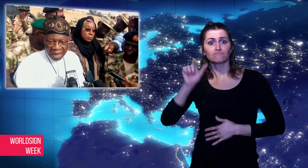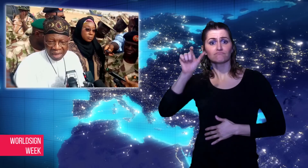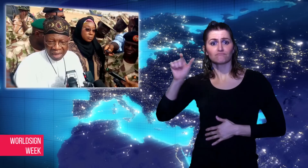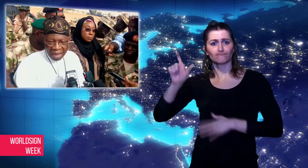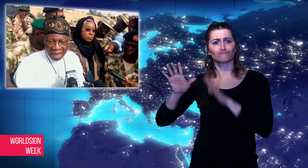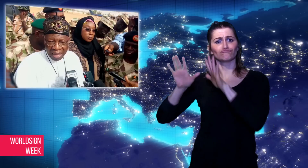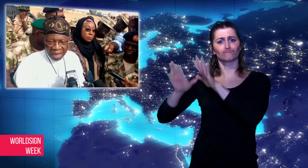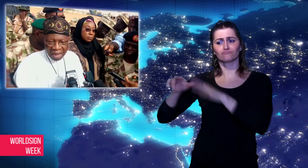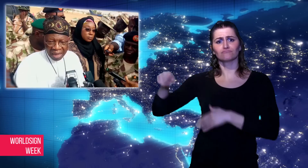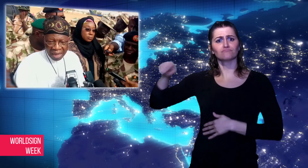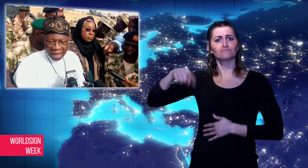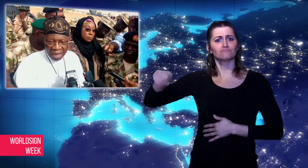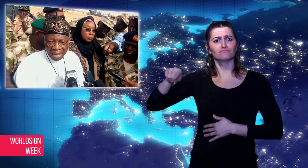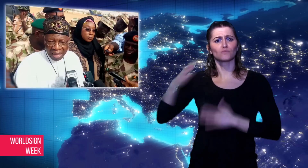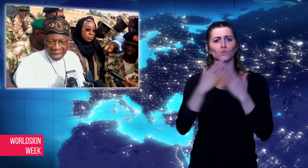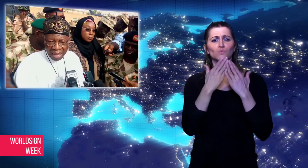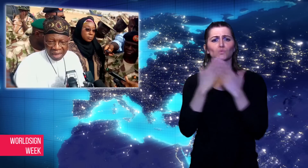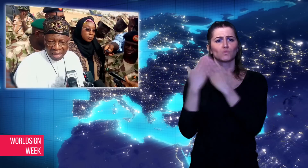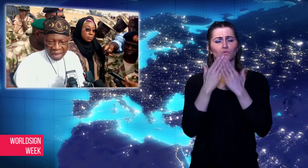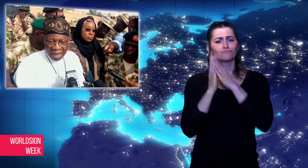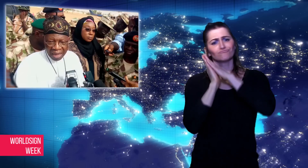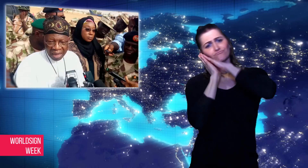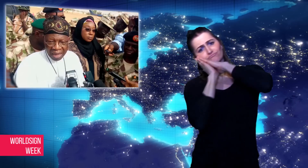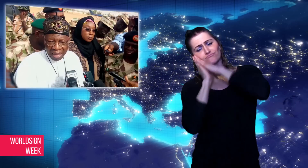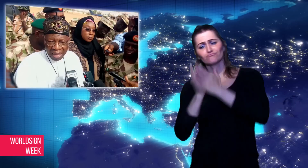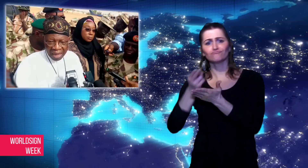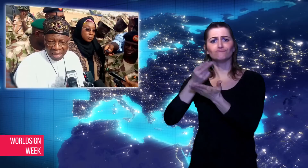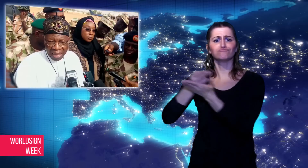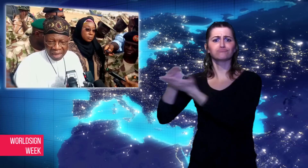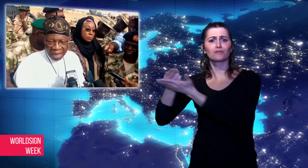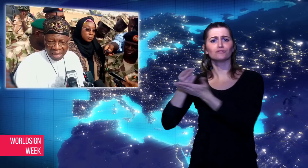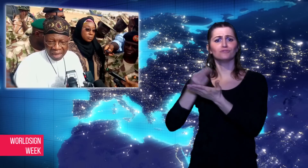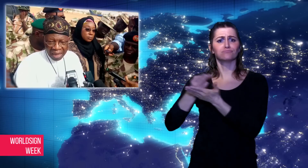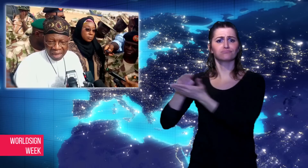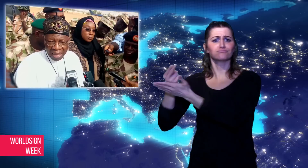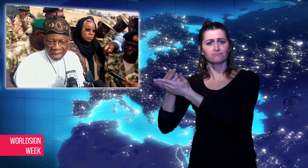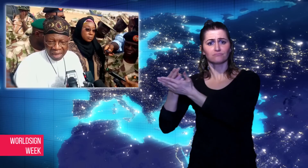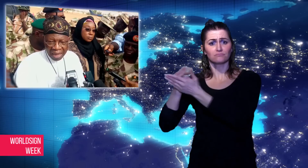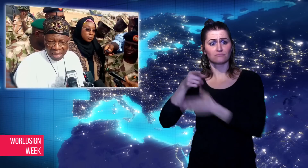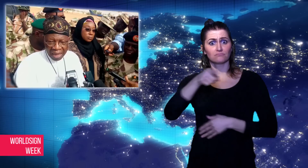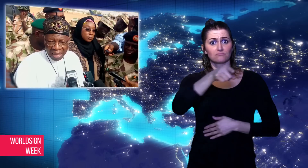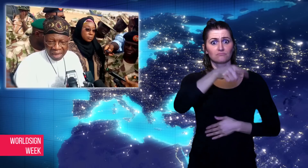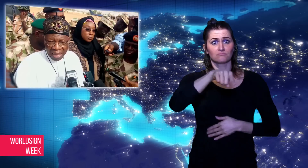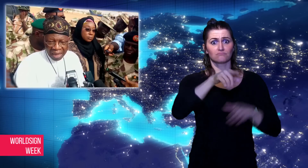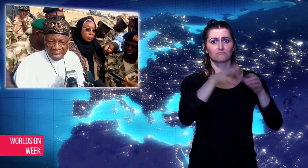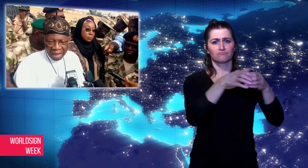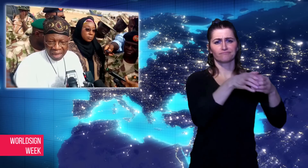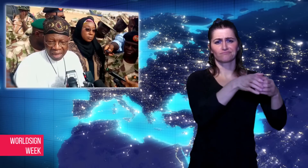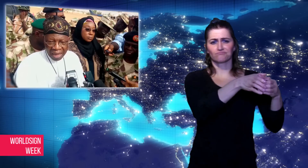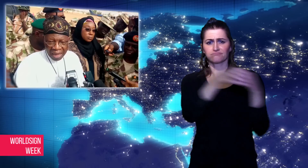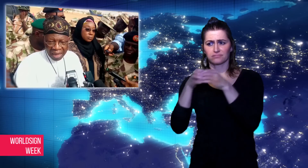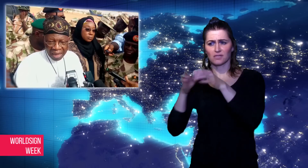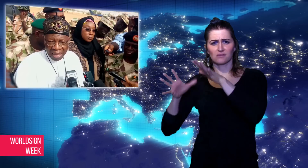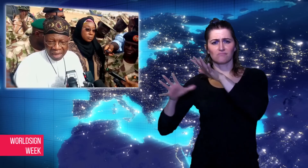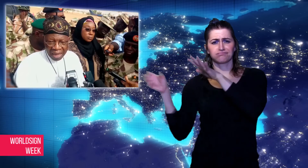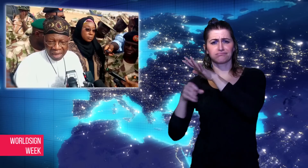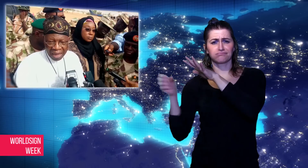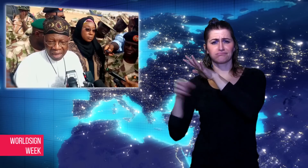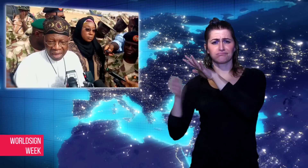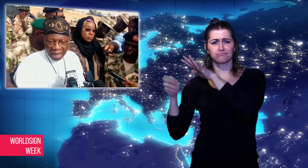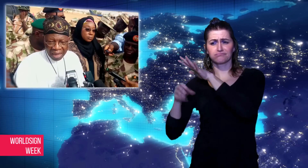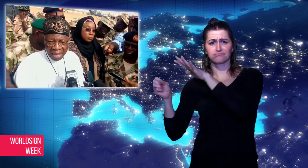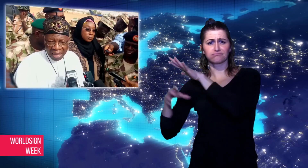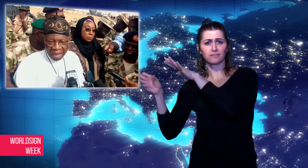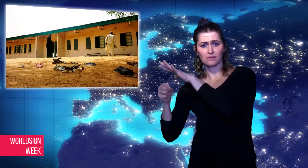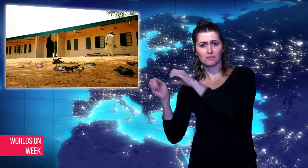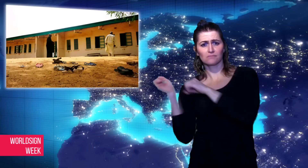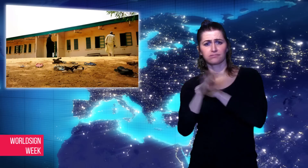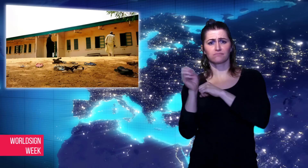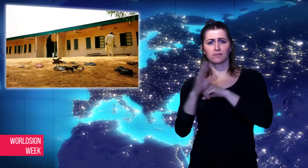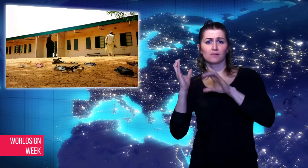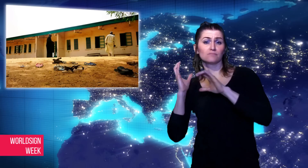girls were taken captive from a boarding